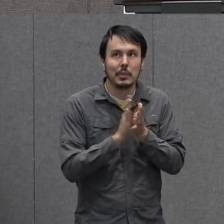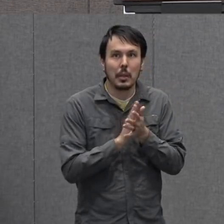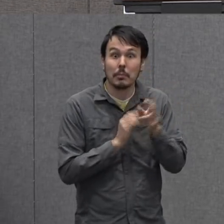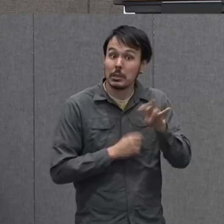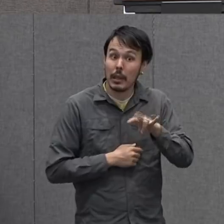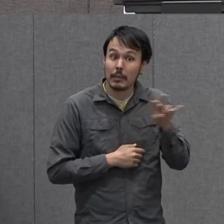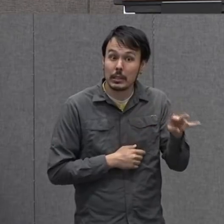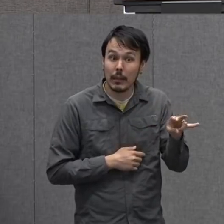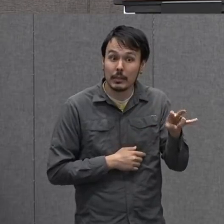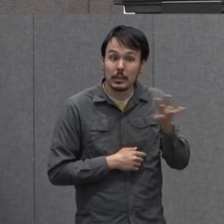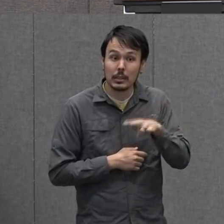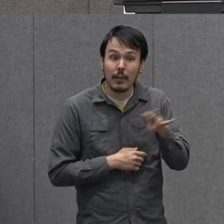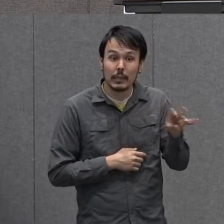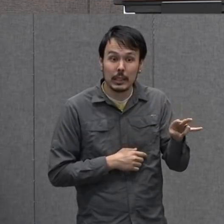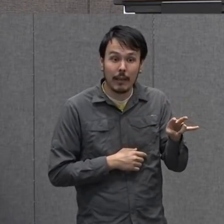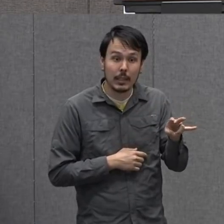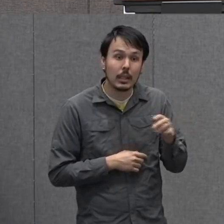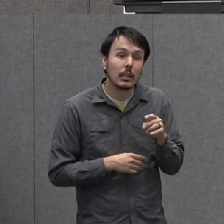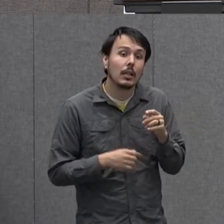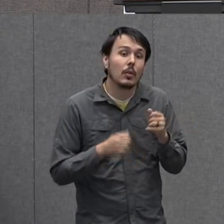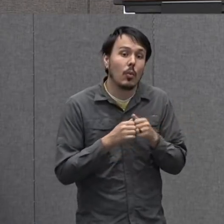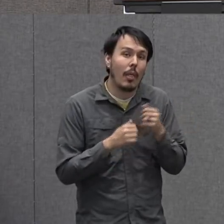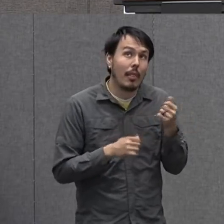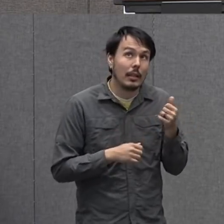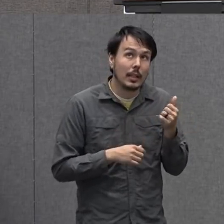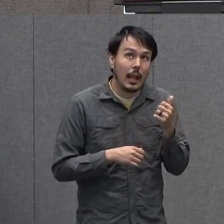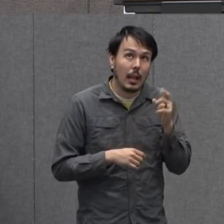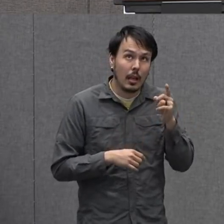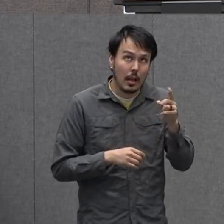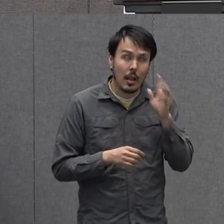And if we add this 10 from here, that would be 87.